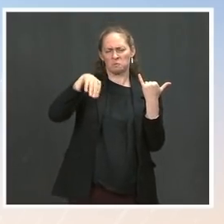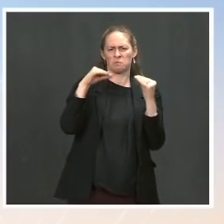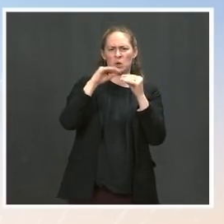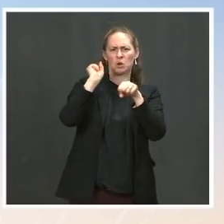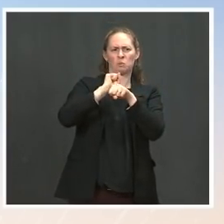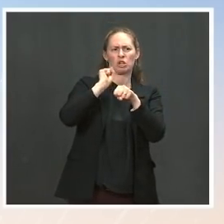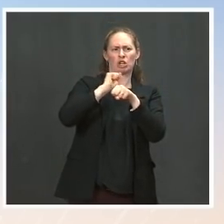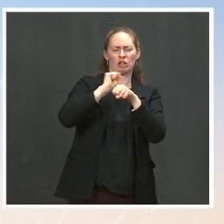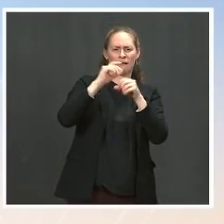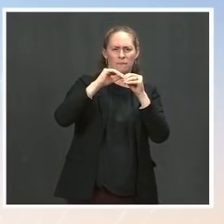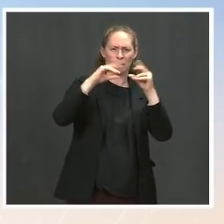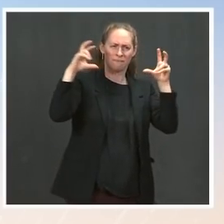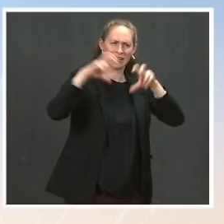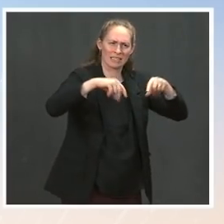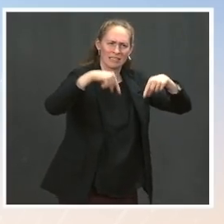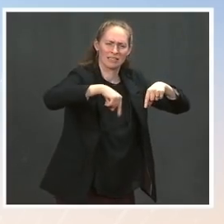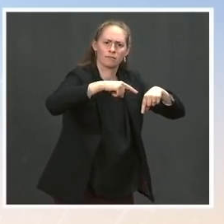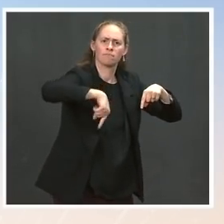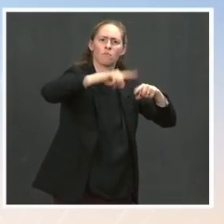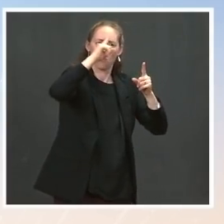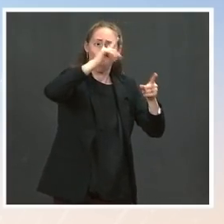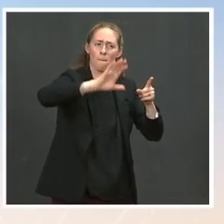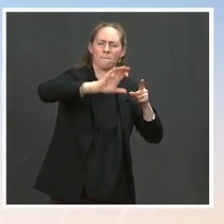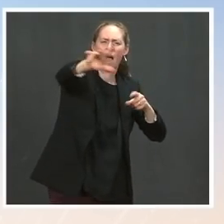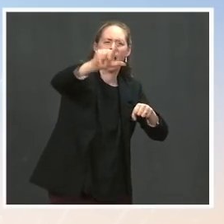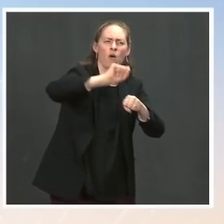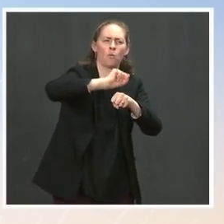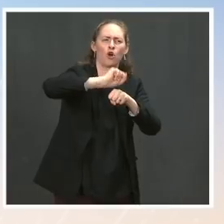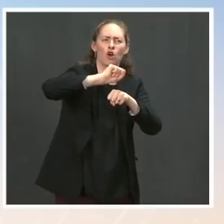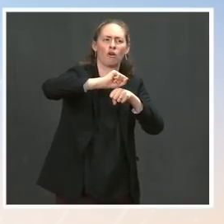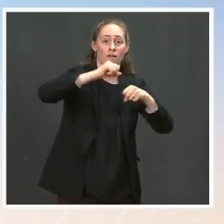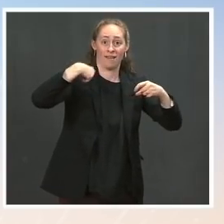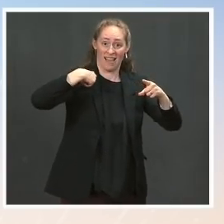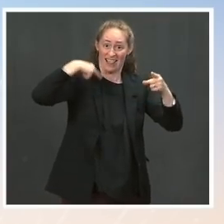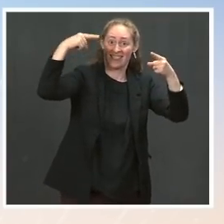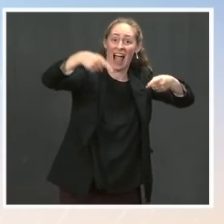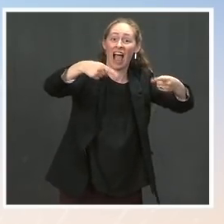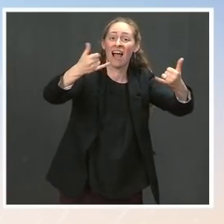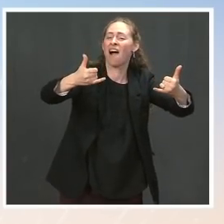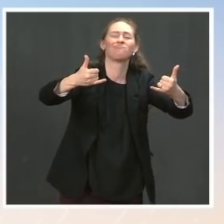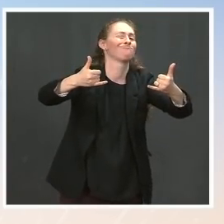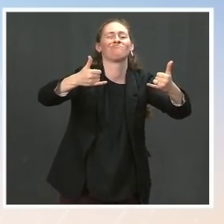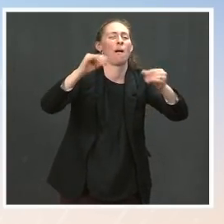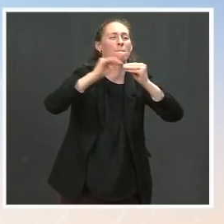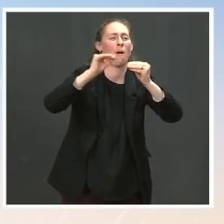and we are not in the clear on that front. The Press: Thank you. And on the state-by-state factsheets that you released this morning,